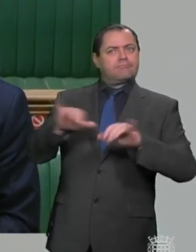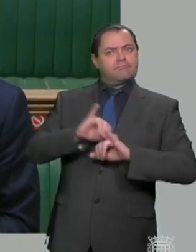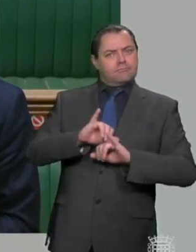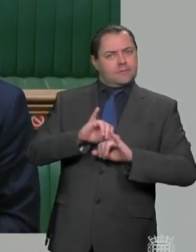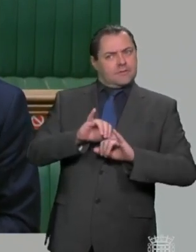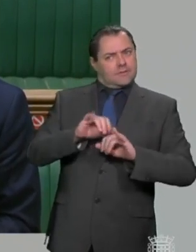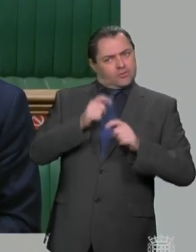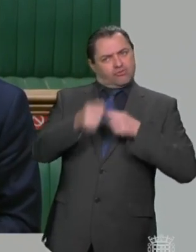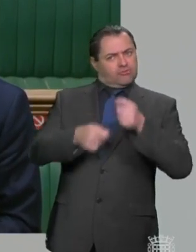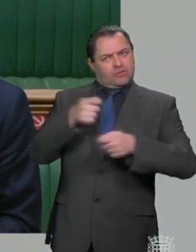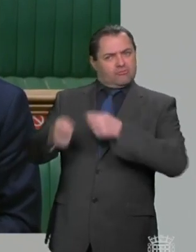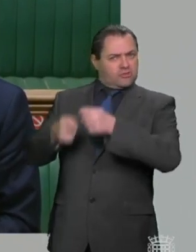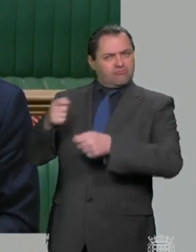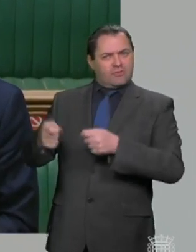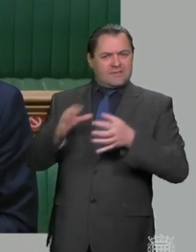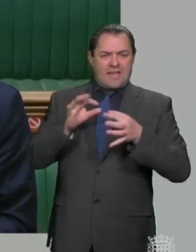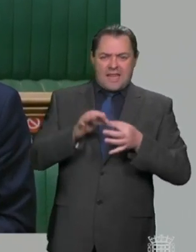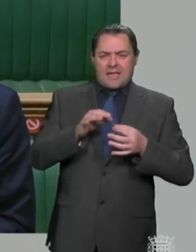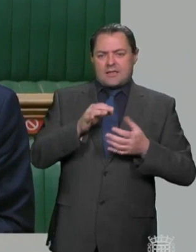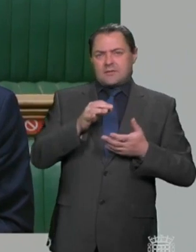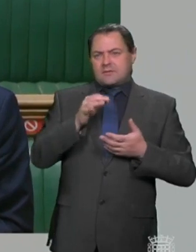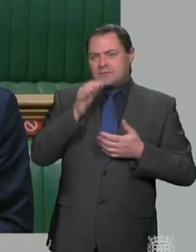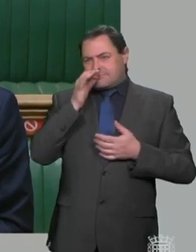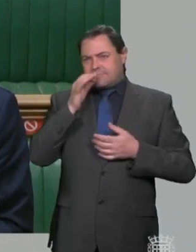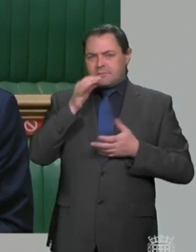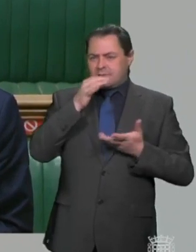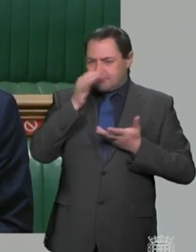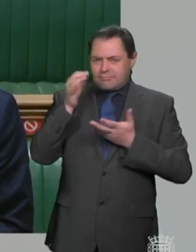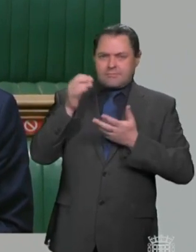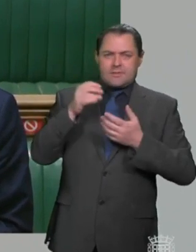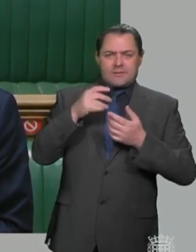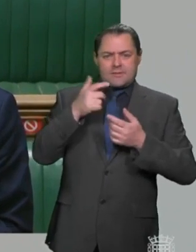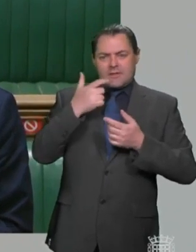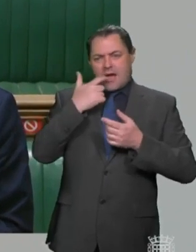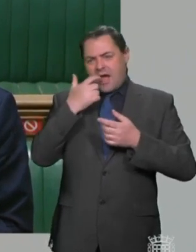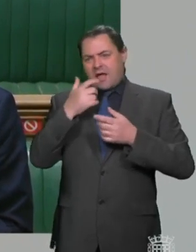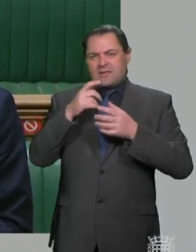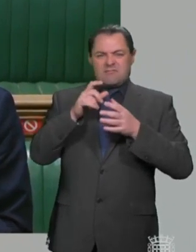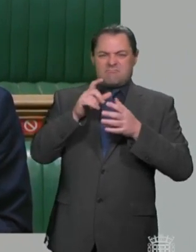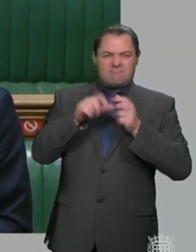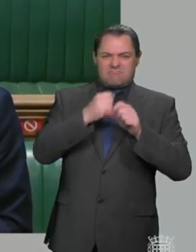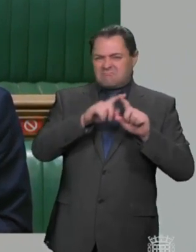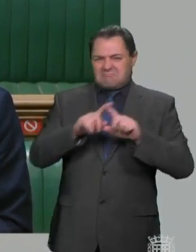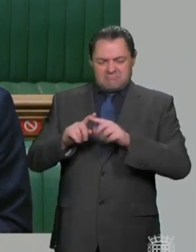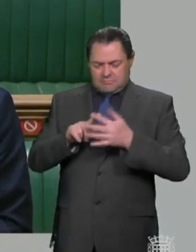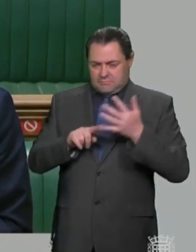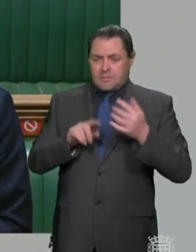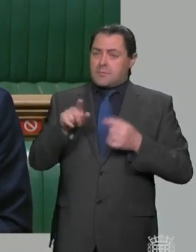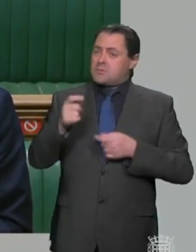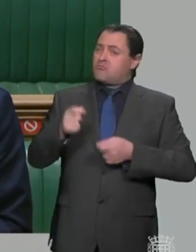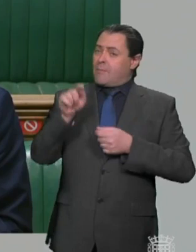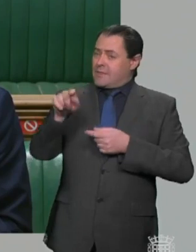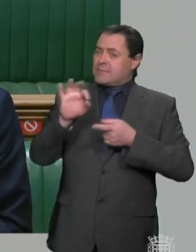treatment for substance abuse, but the specific points he raises we will make sure we address